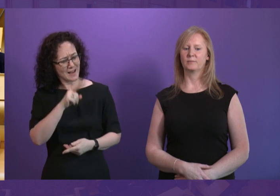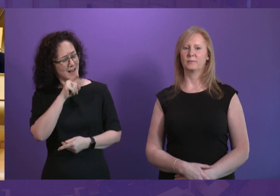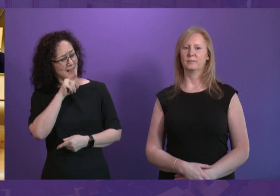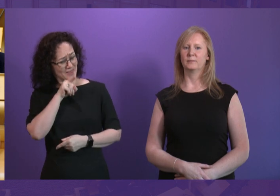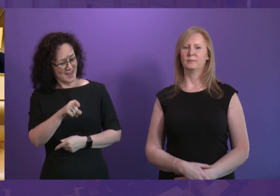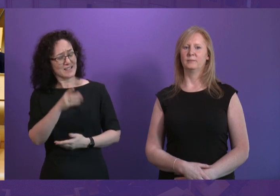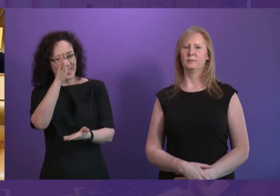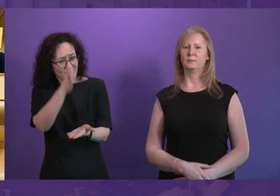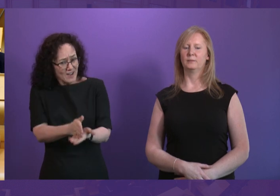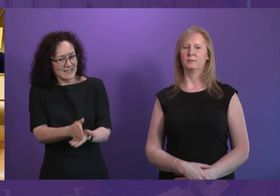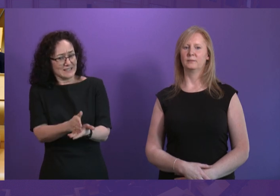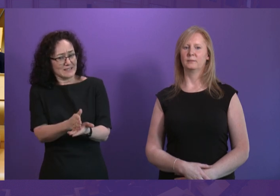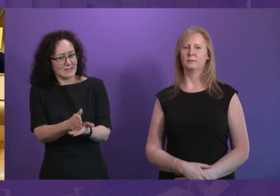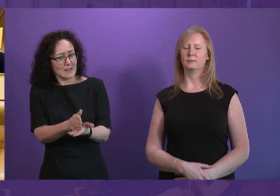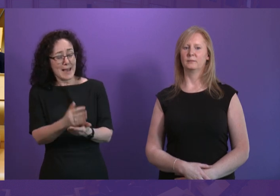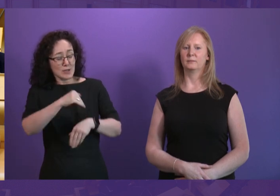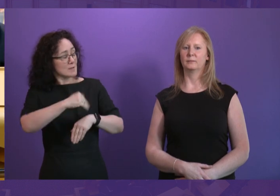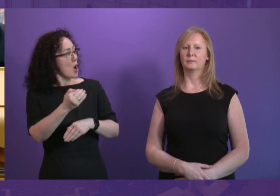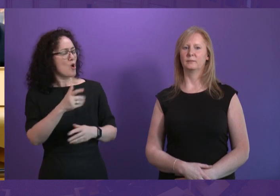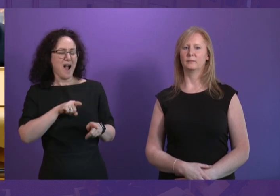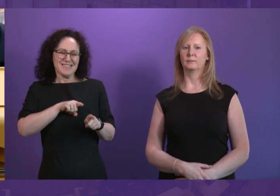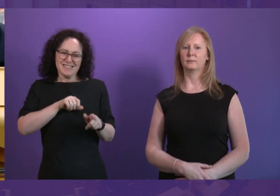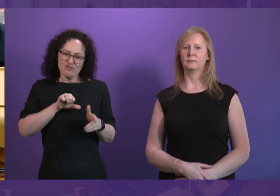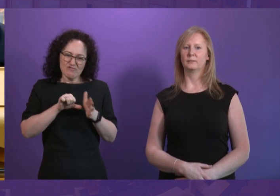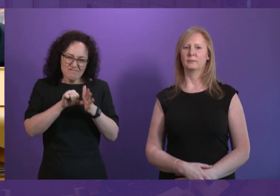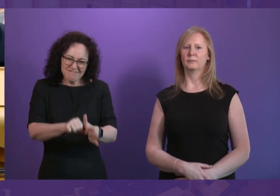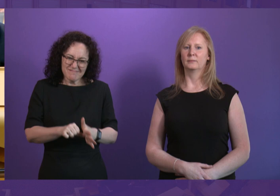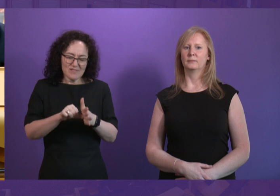no matter how hard Richard Leonard tries, he cannot negate those facts.